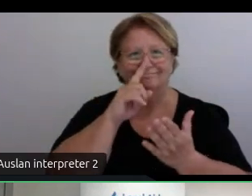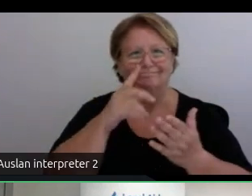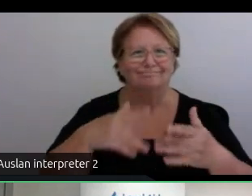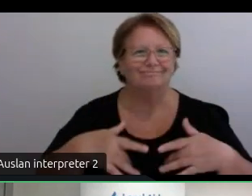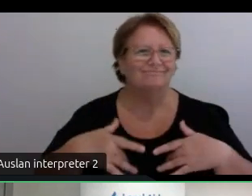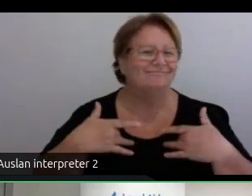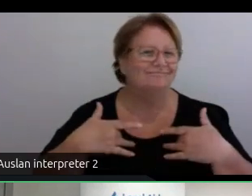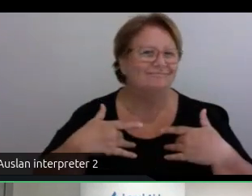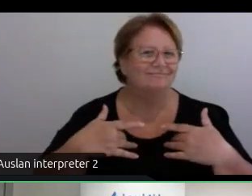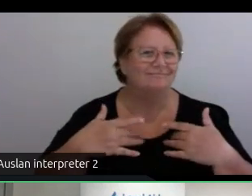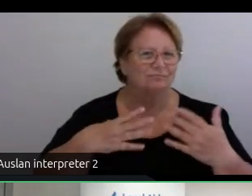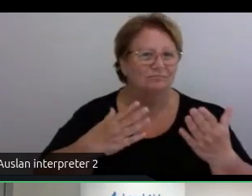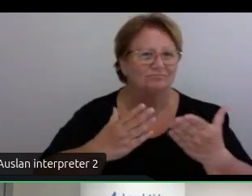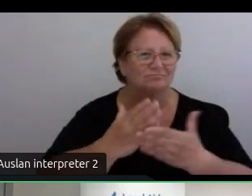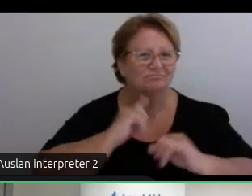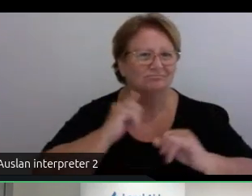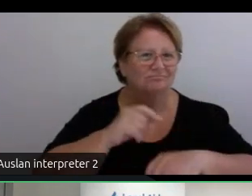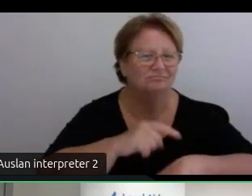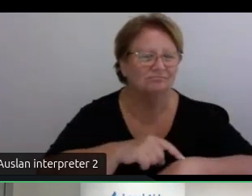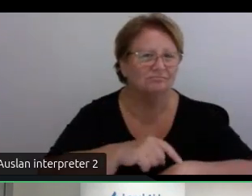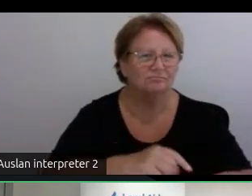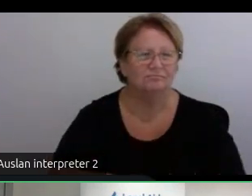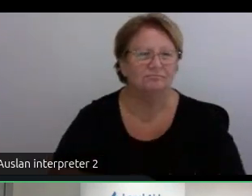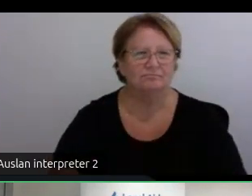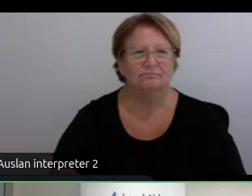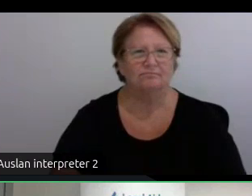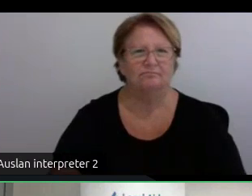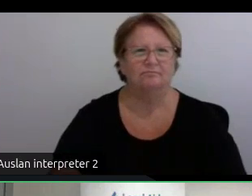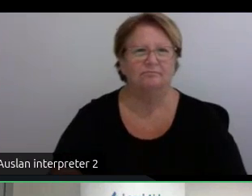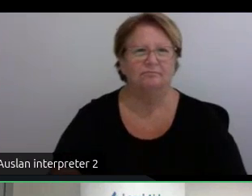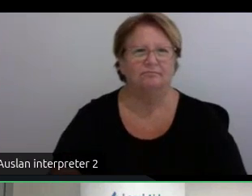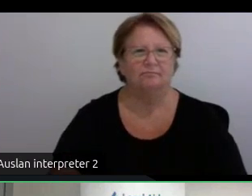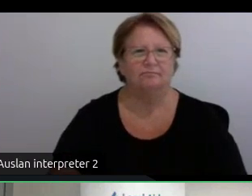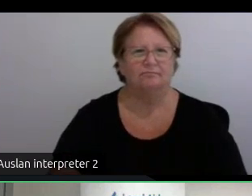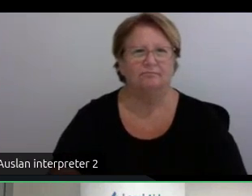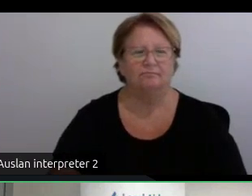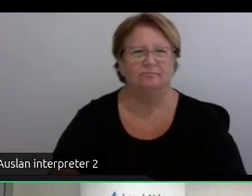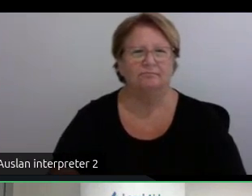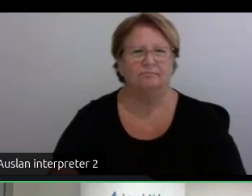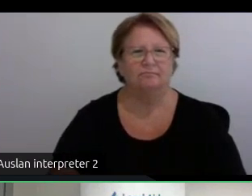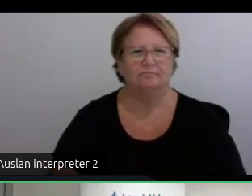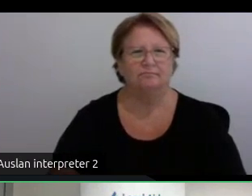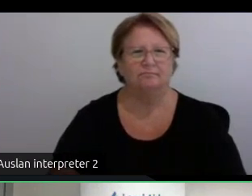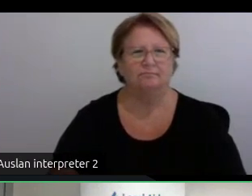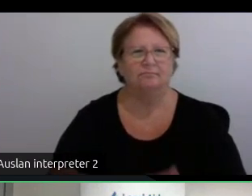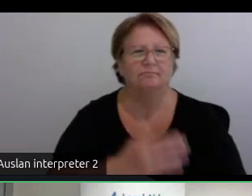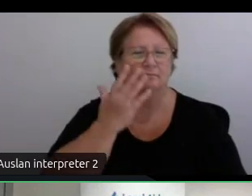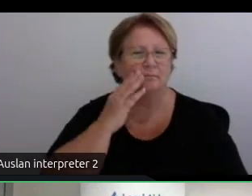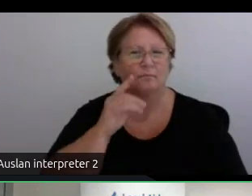people are in following a disaster. That's right. And I I guess what I'd say about that is when